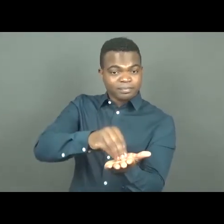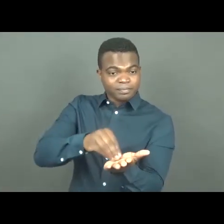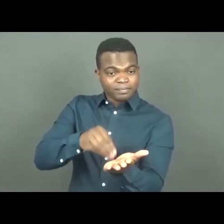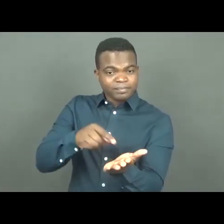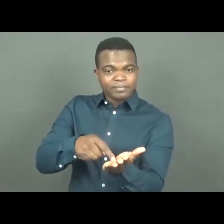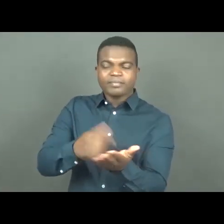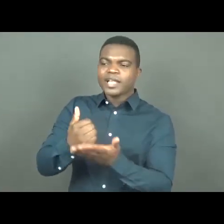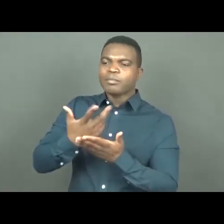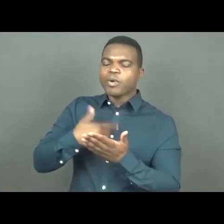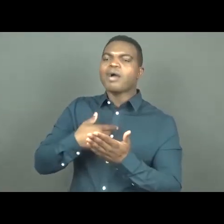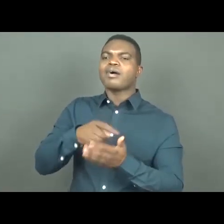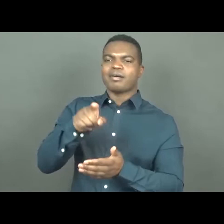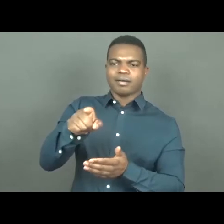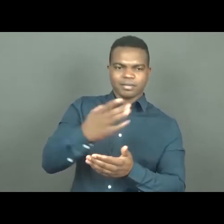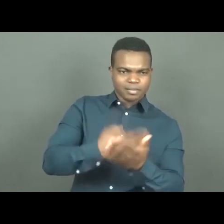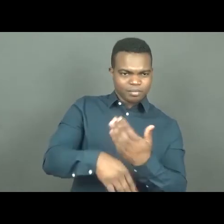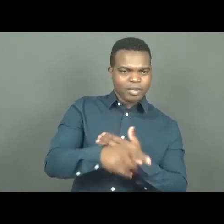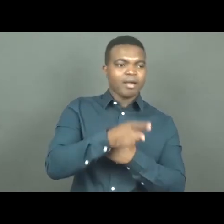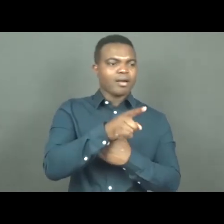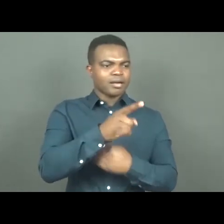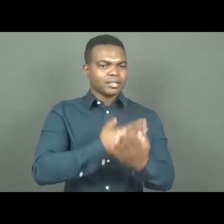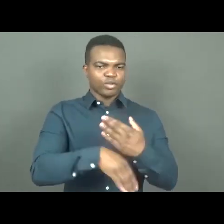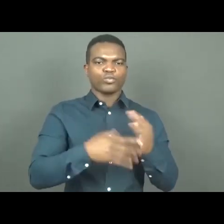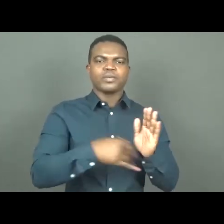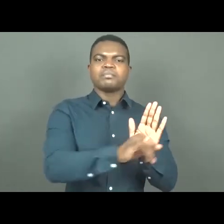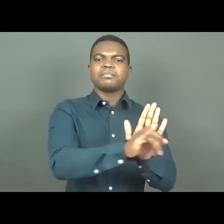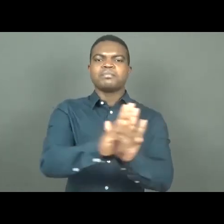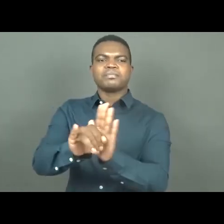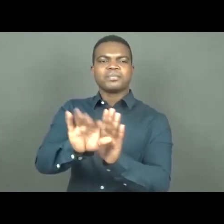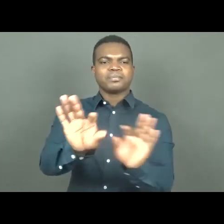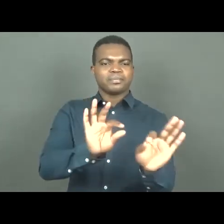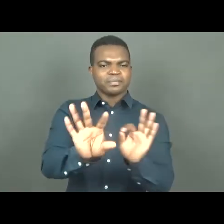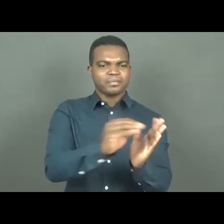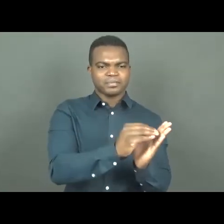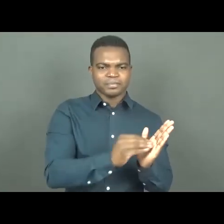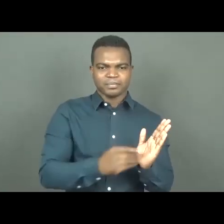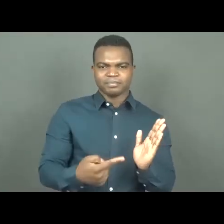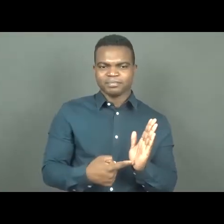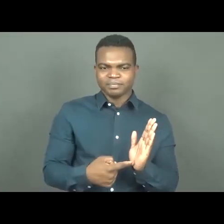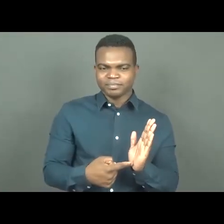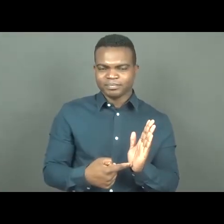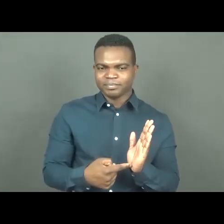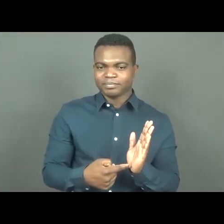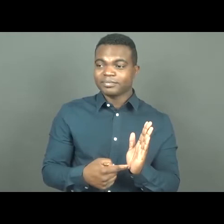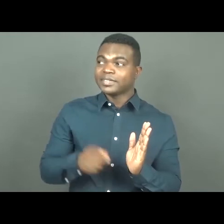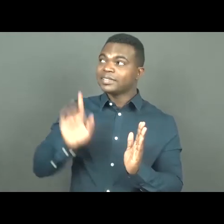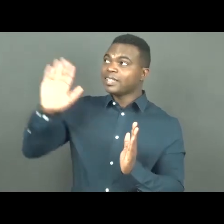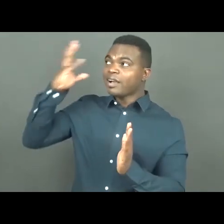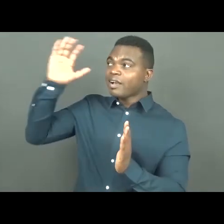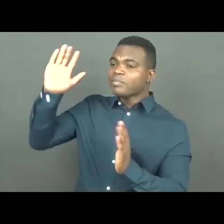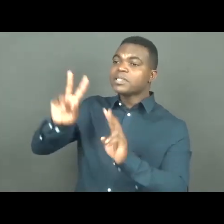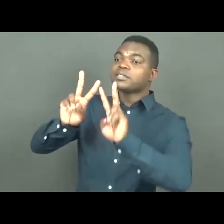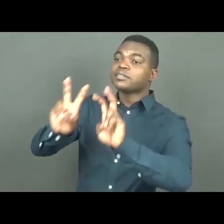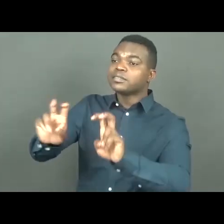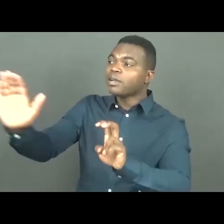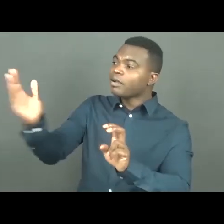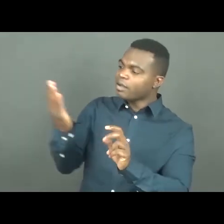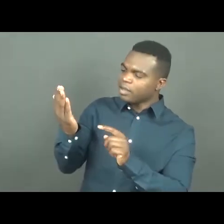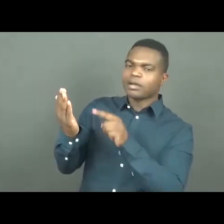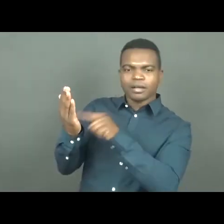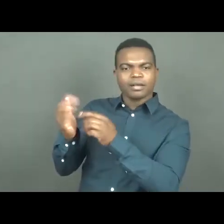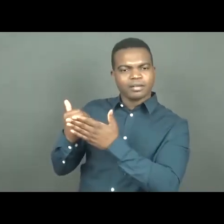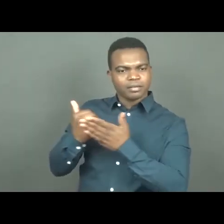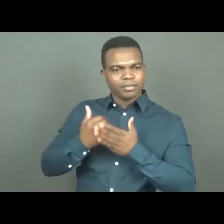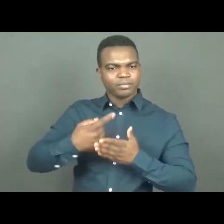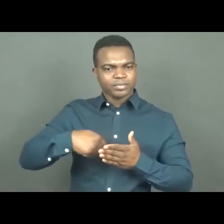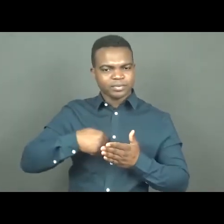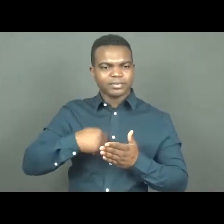the monograph to identify, in terms of the degree Hannah talked about the responses those responses